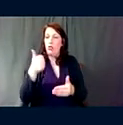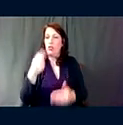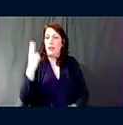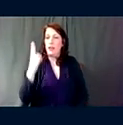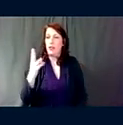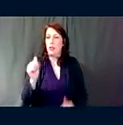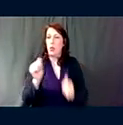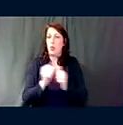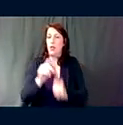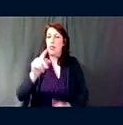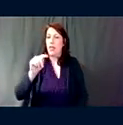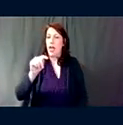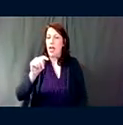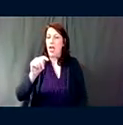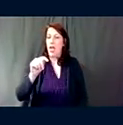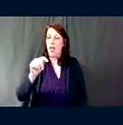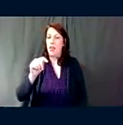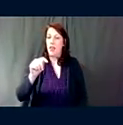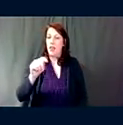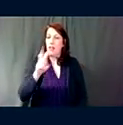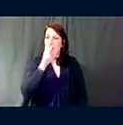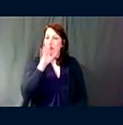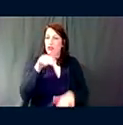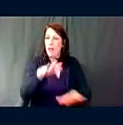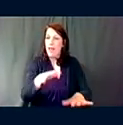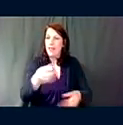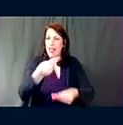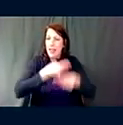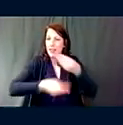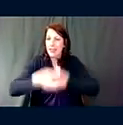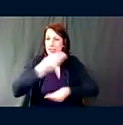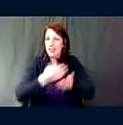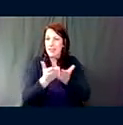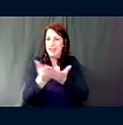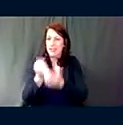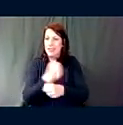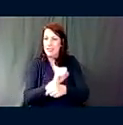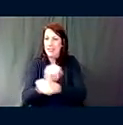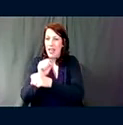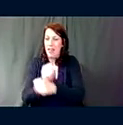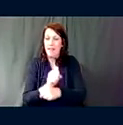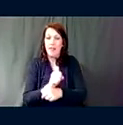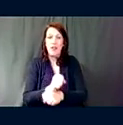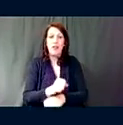A MUCH CLOSER HISTORY WITH THE TRANSATLANTIC SLAVE TRADE THAN OTHERS, FOR INSTANCE PUERTO